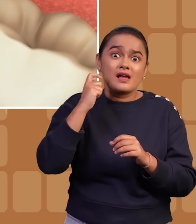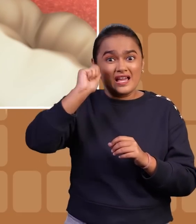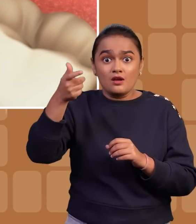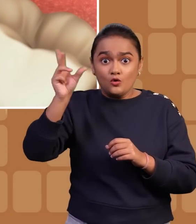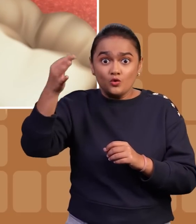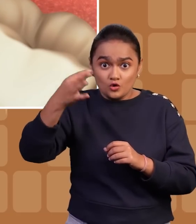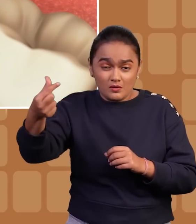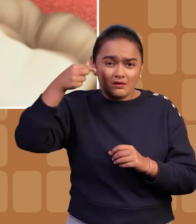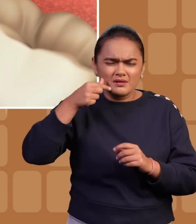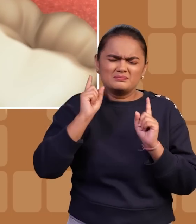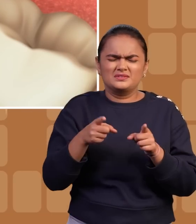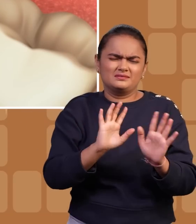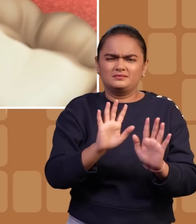There's no need to replace the wisdom tooth or 'Akkal Dhaad'.